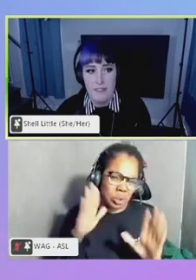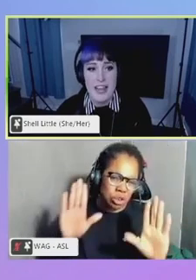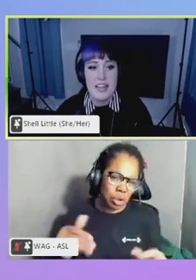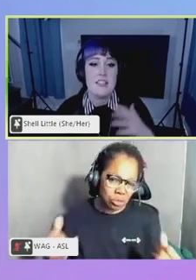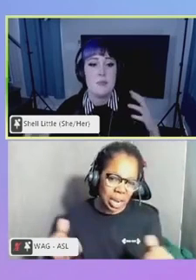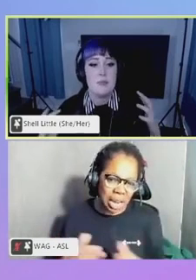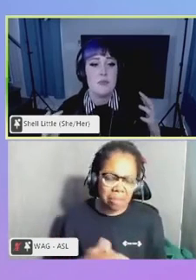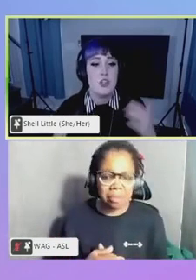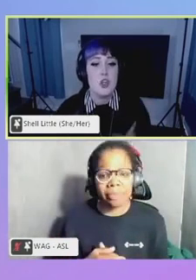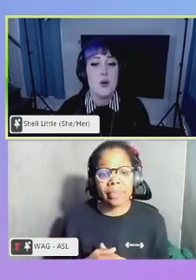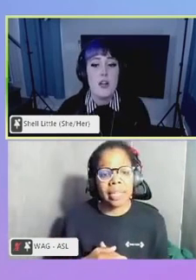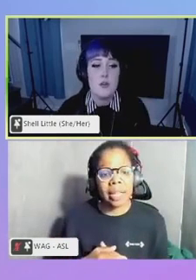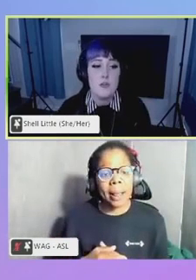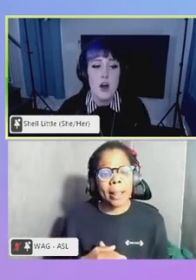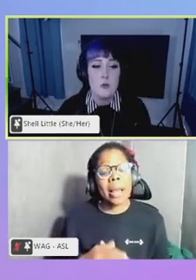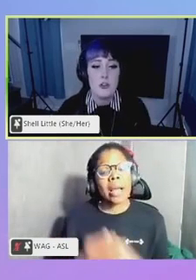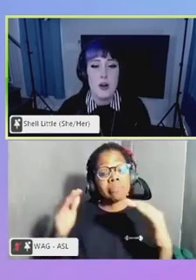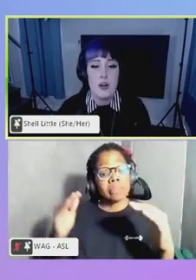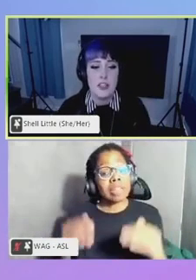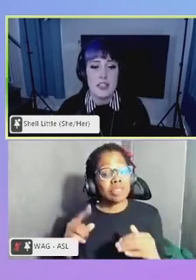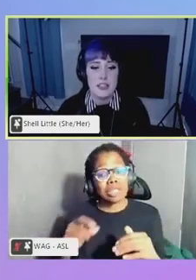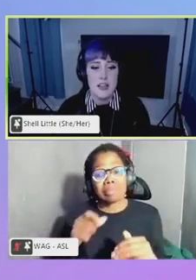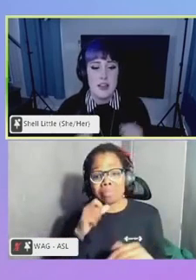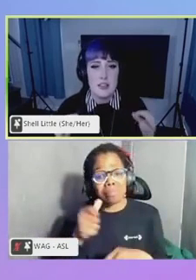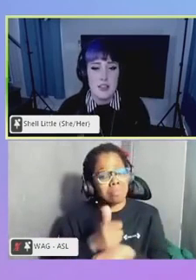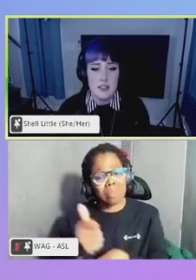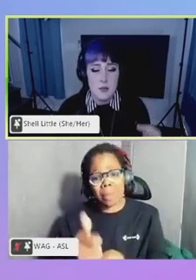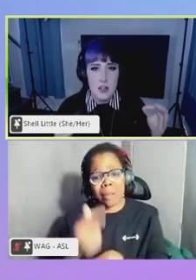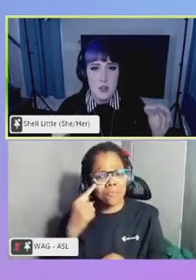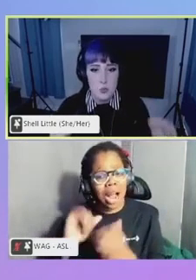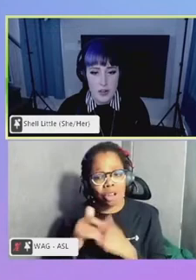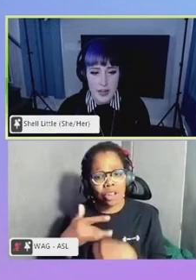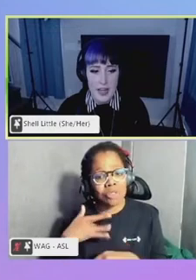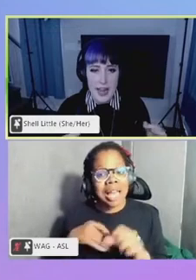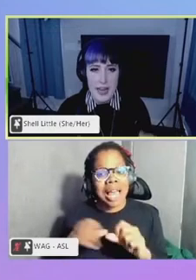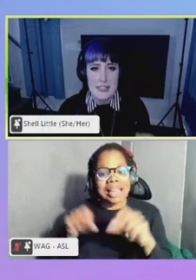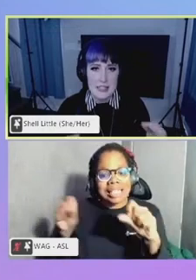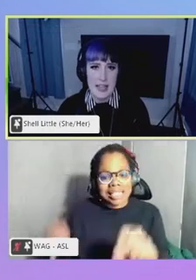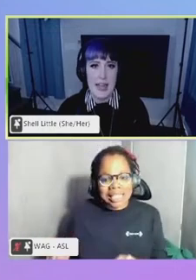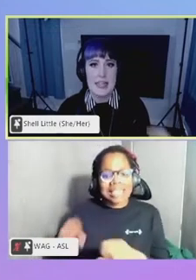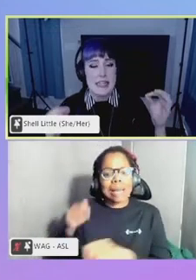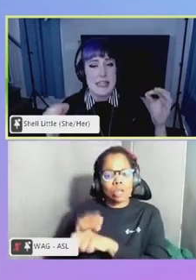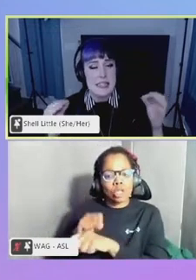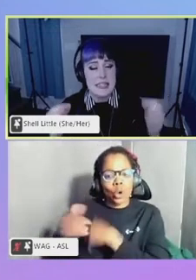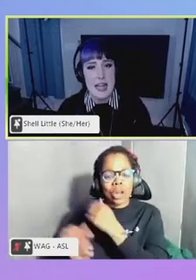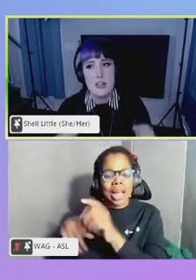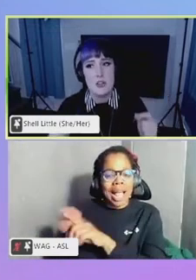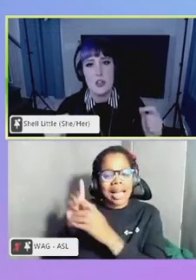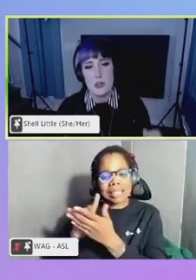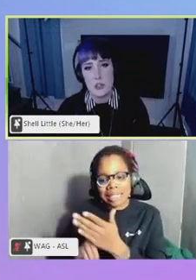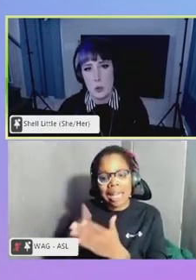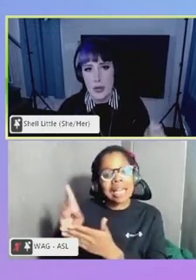well. I feel this way. I can't see it. So I will just take your word. I would just take my word. You know, my perceived notion